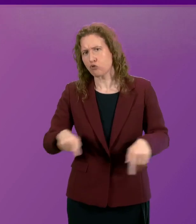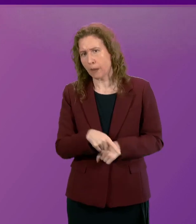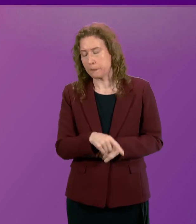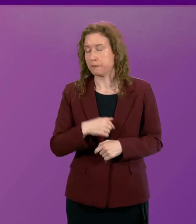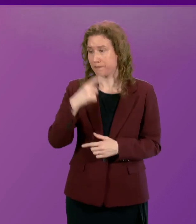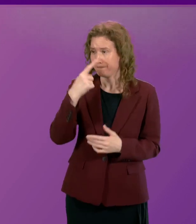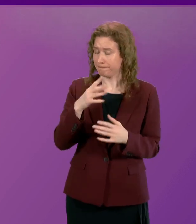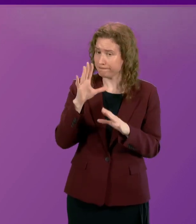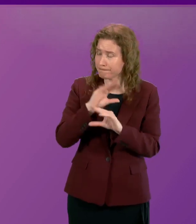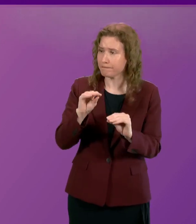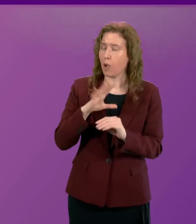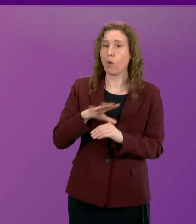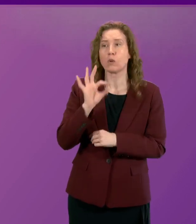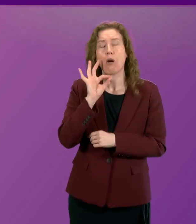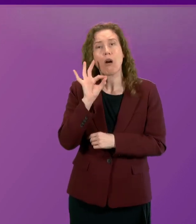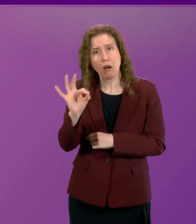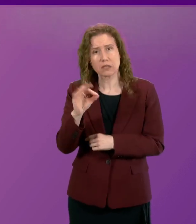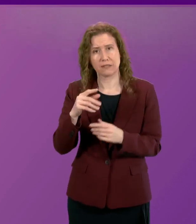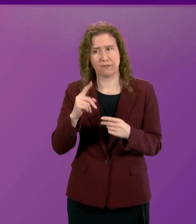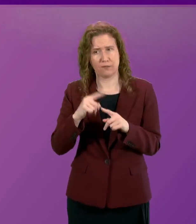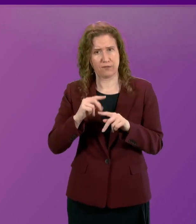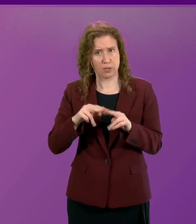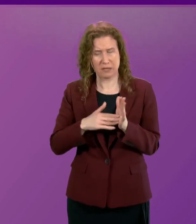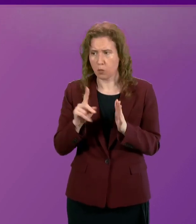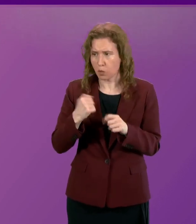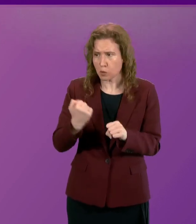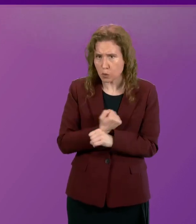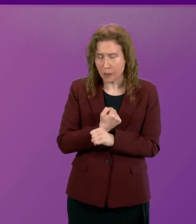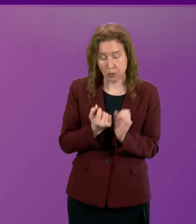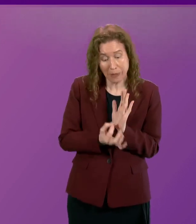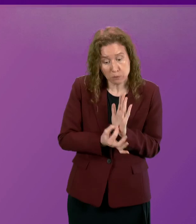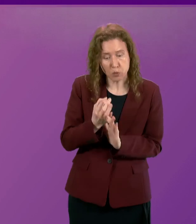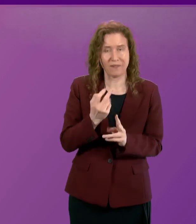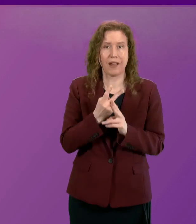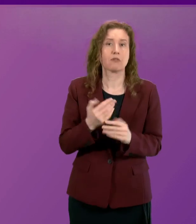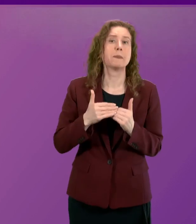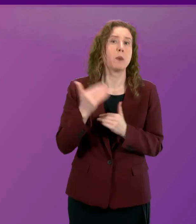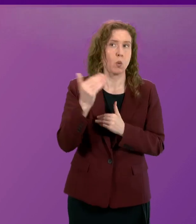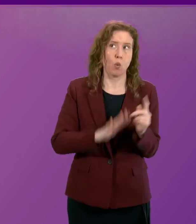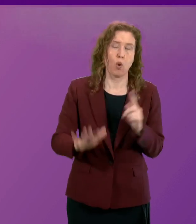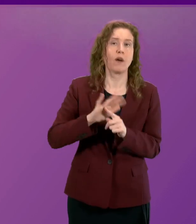what action is the First Minister’s Government taking to better support carers across Scotland?